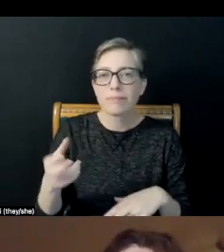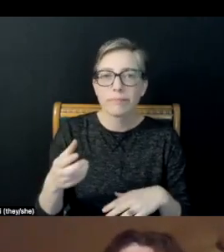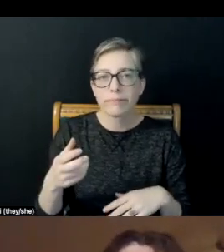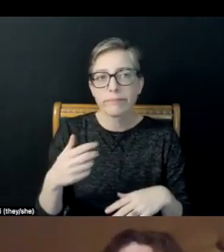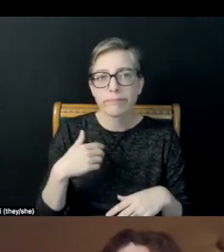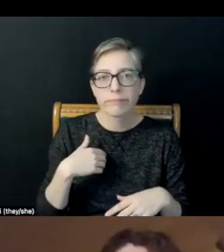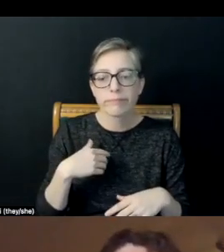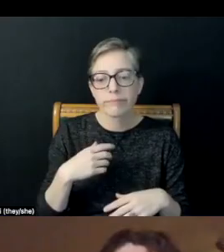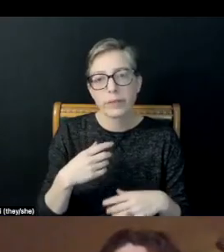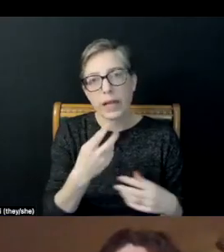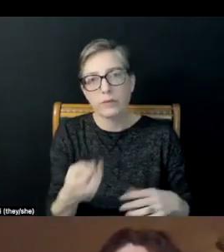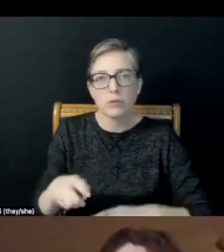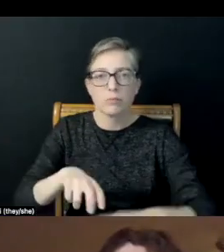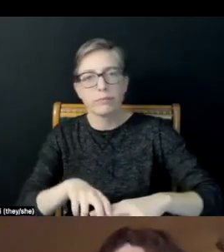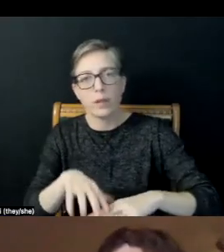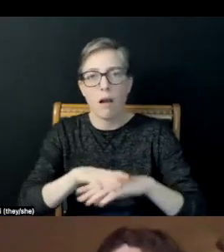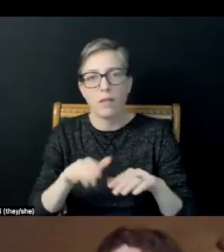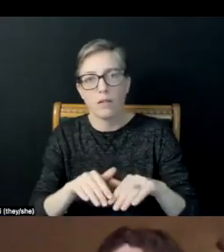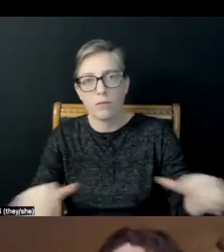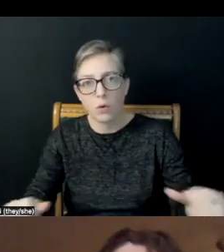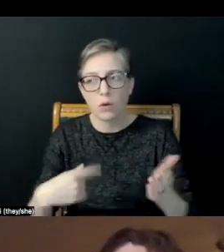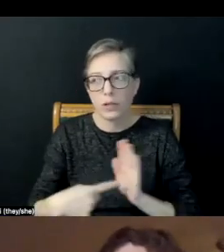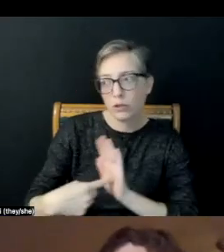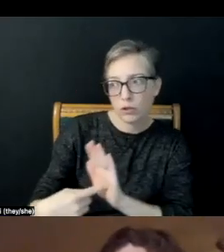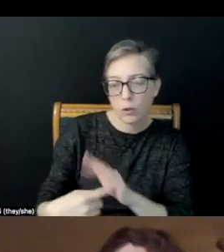my mother had to replace my partner so that he could go